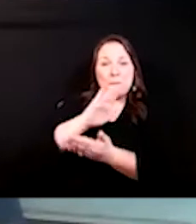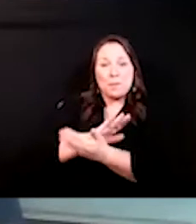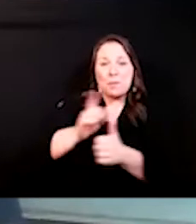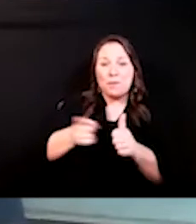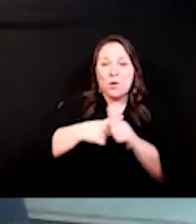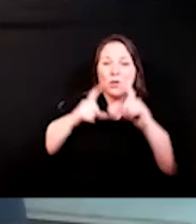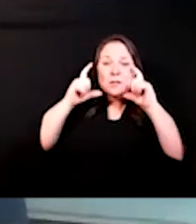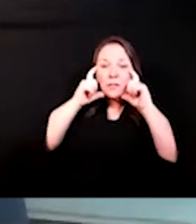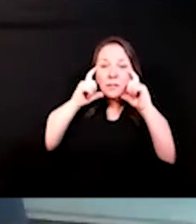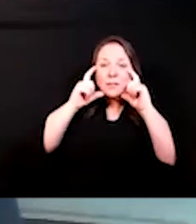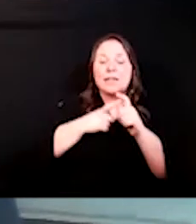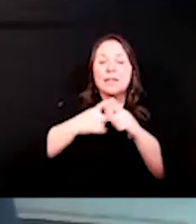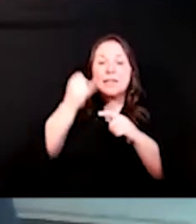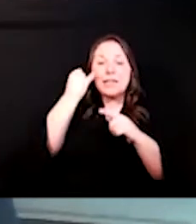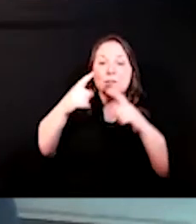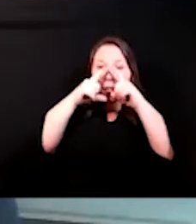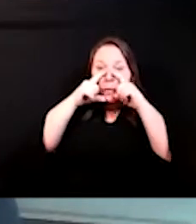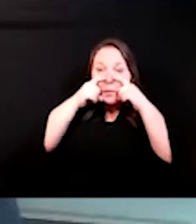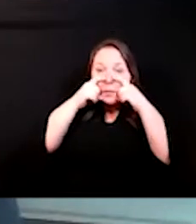AND DOUBLE MASKING IS ABOUT PUTTING A DISPOSABLE MASK ON